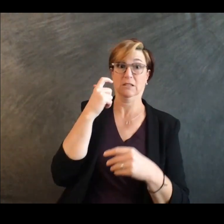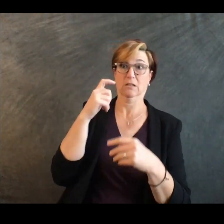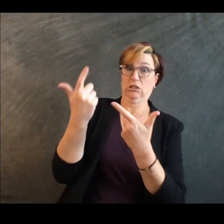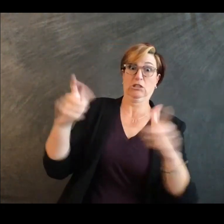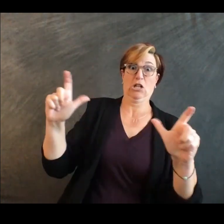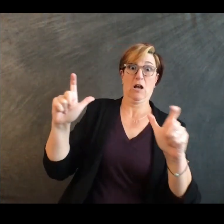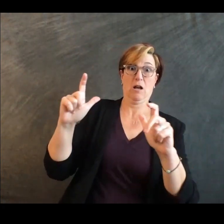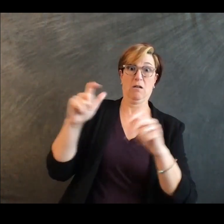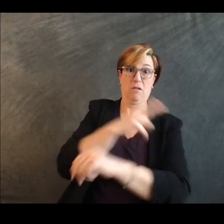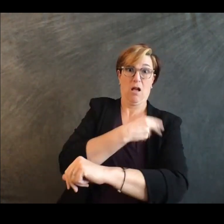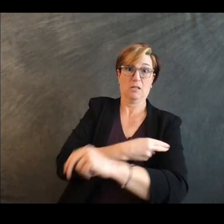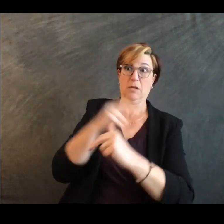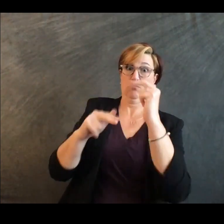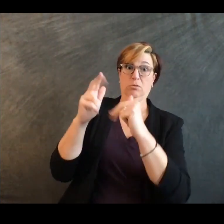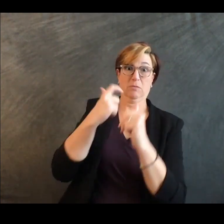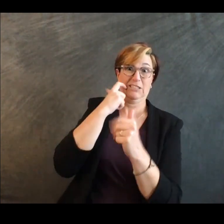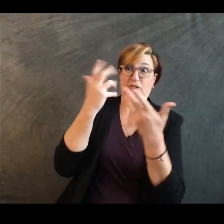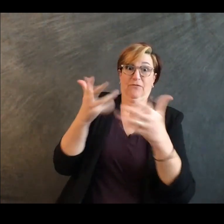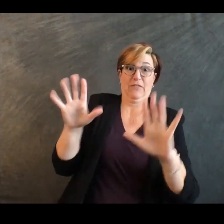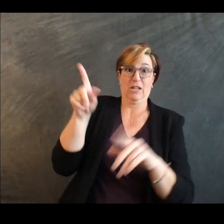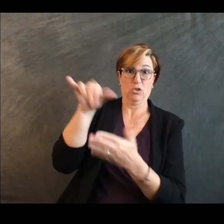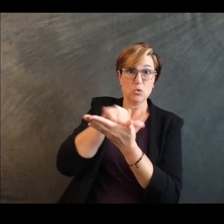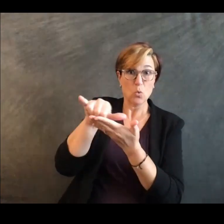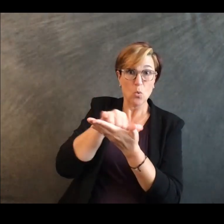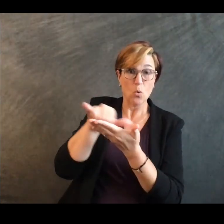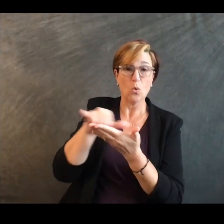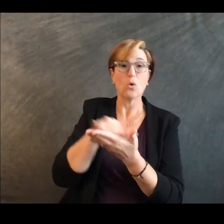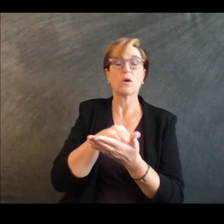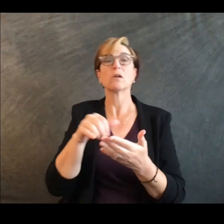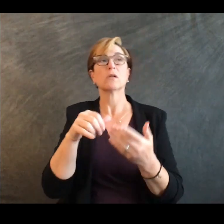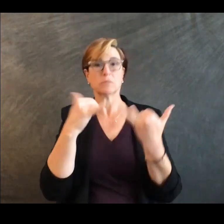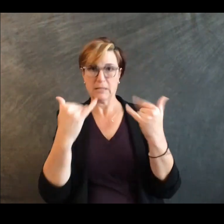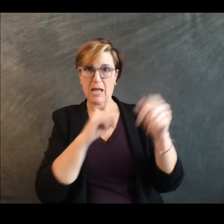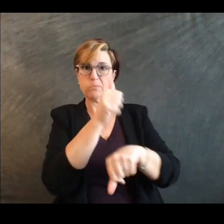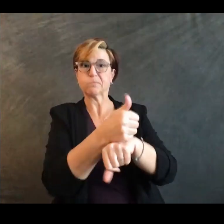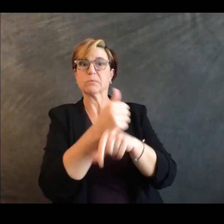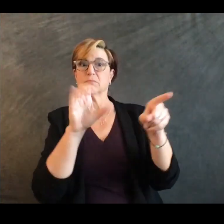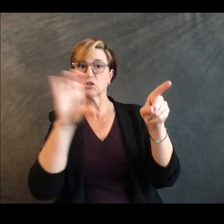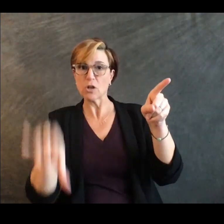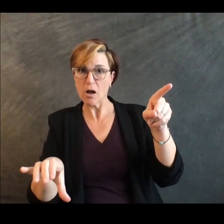completed and are in the process of continuing in Chicago and many other